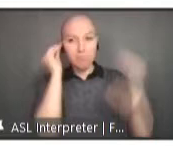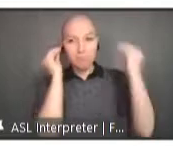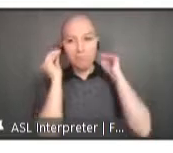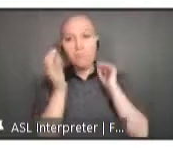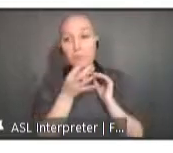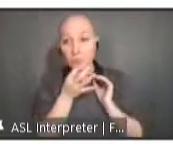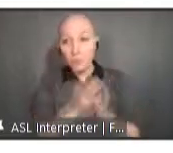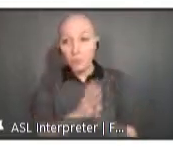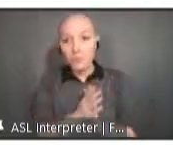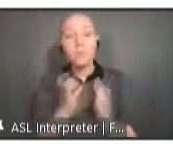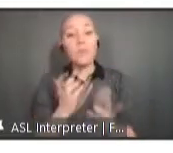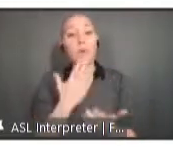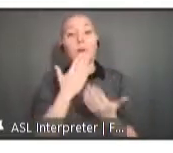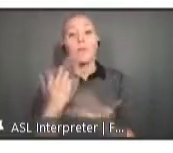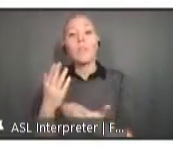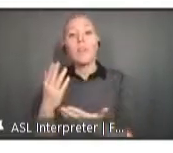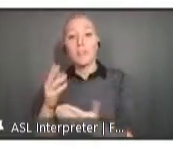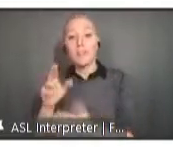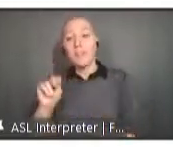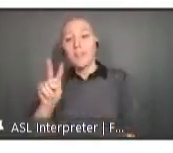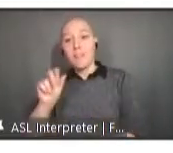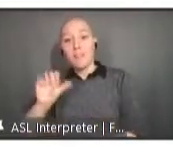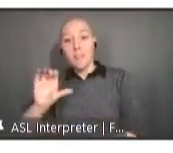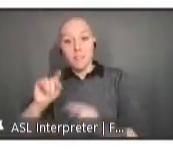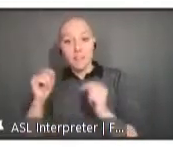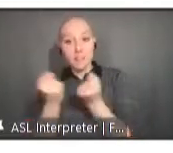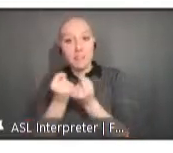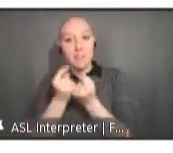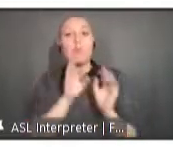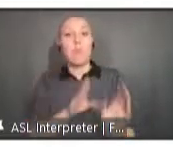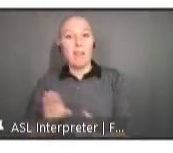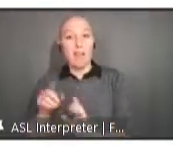team for your work in planning this meeting and supporting the committee throughout the year.